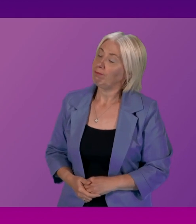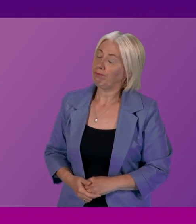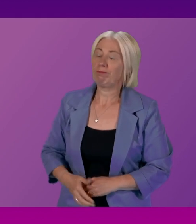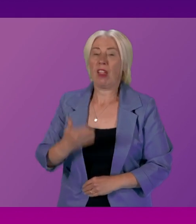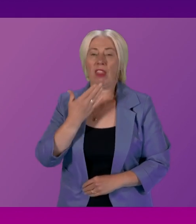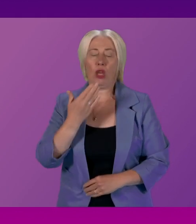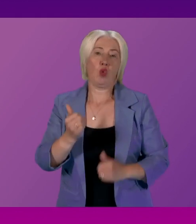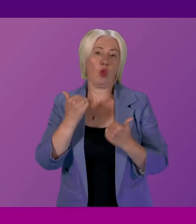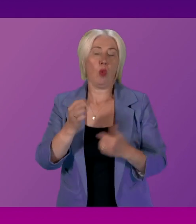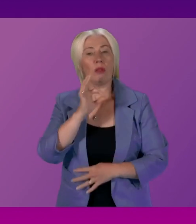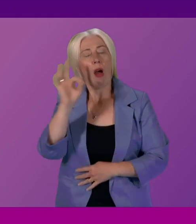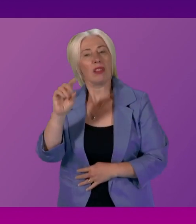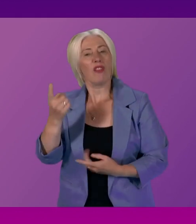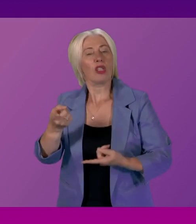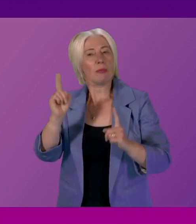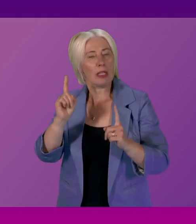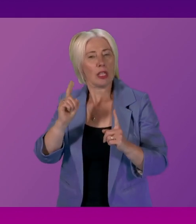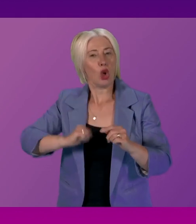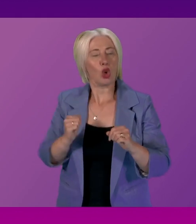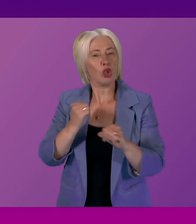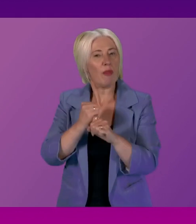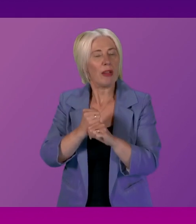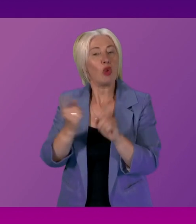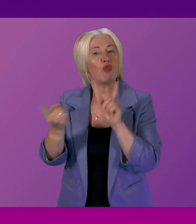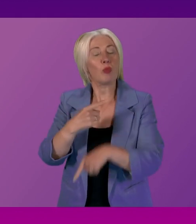To ask the First Minister what the Scottish Government’s response is to some members